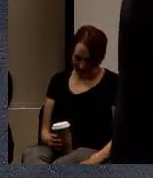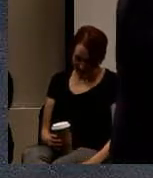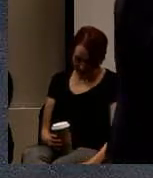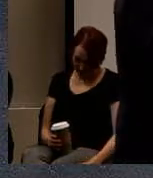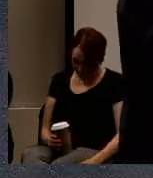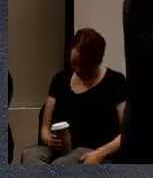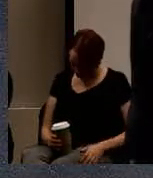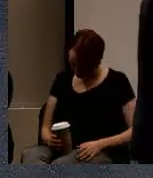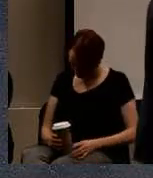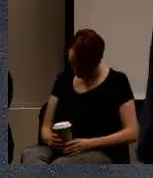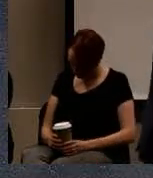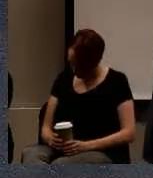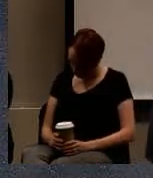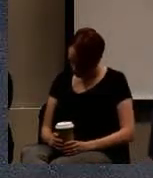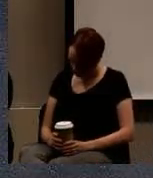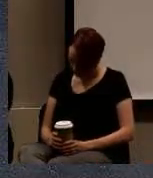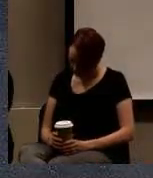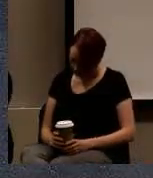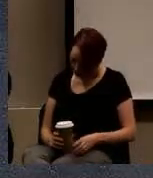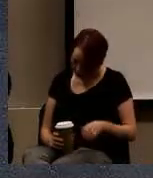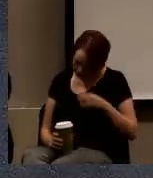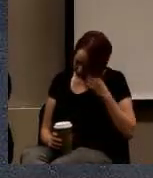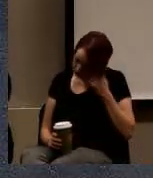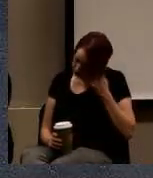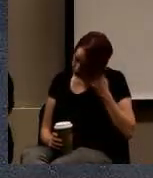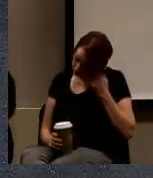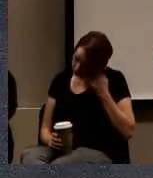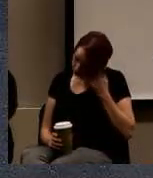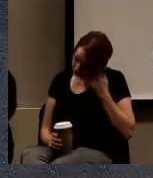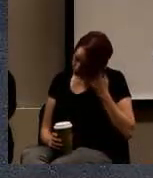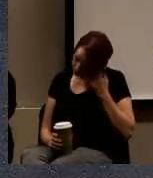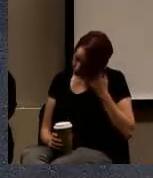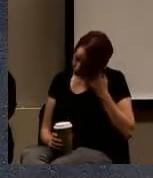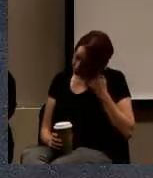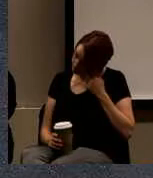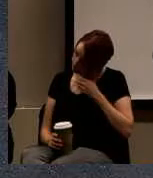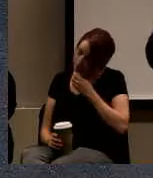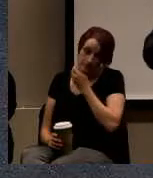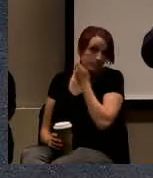And our goal, our goal really is to help people